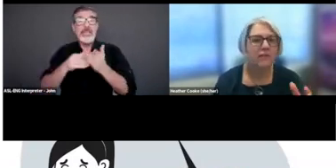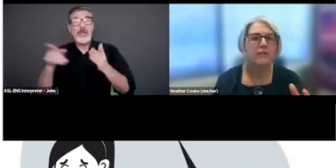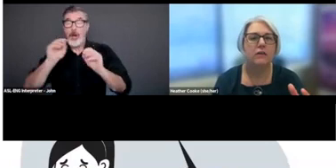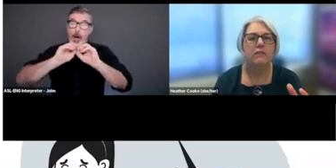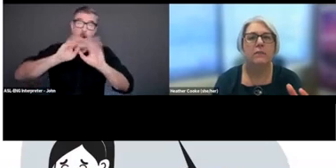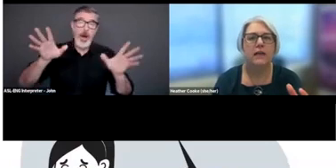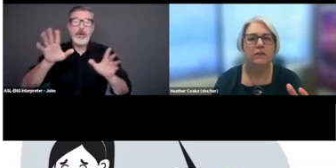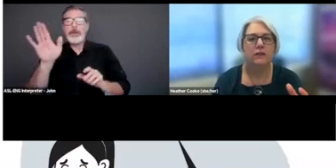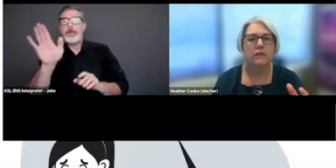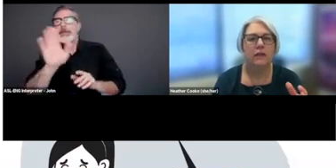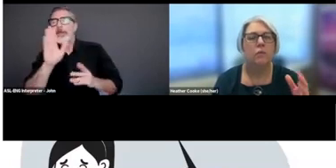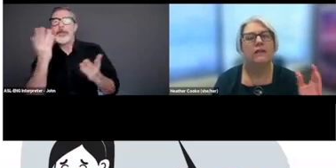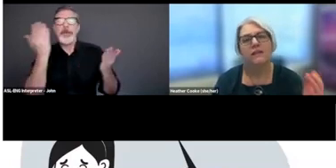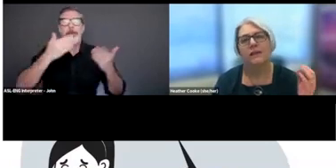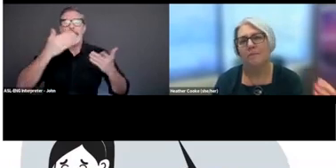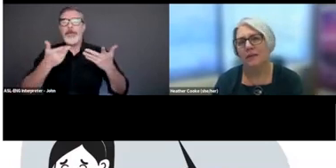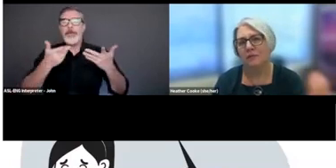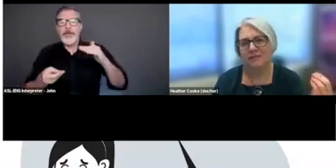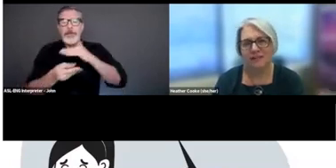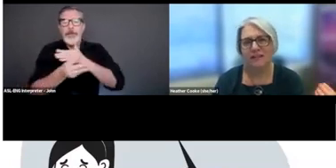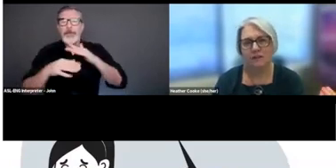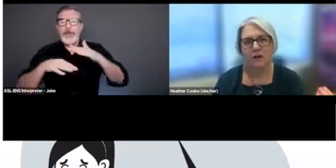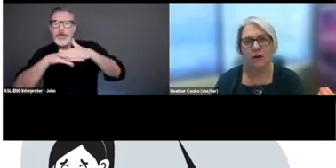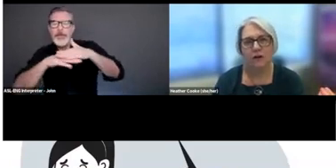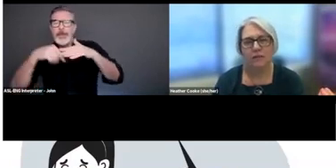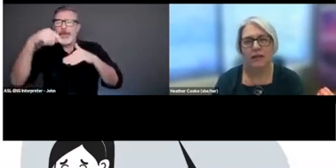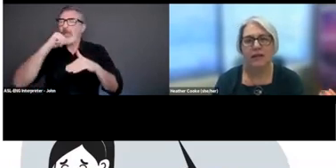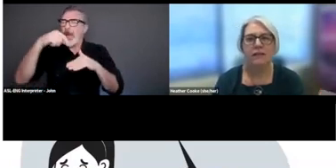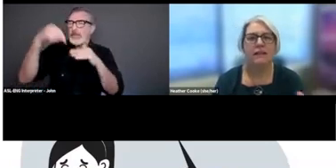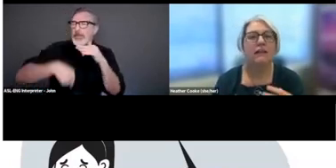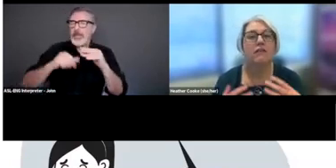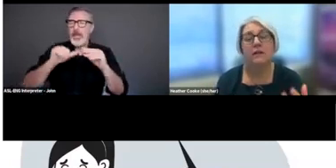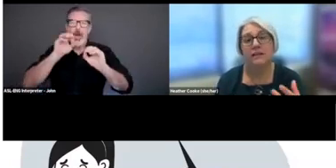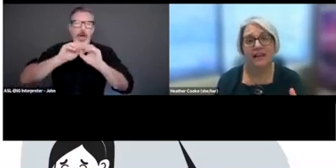aggressive behaviors with this ambiguous intent to harm, and they experience